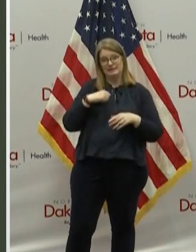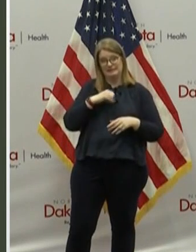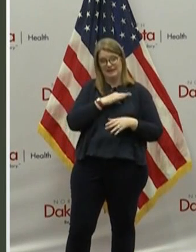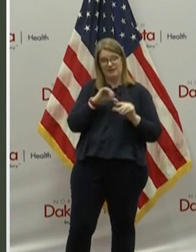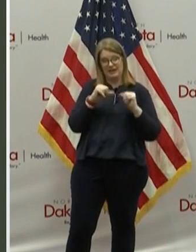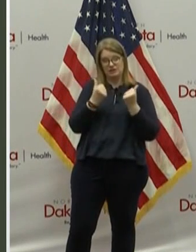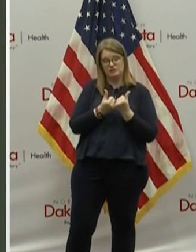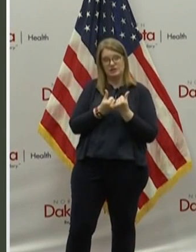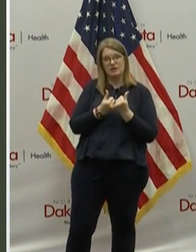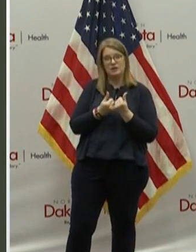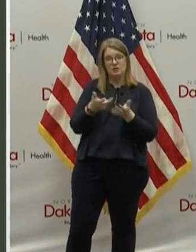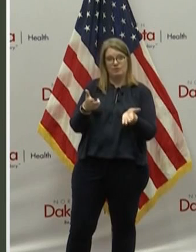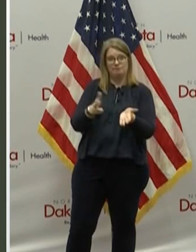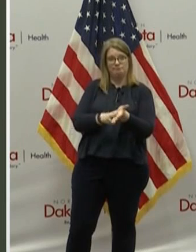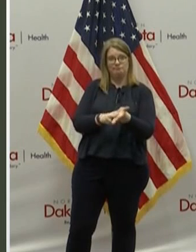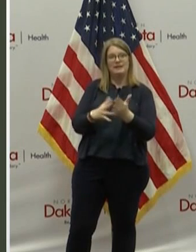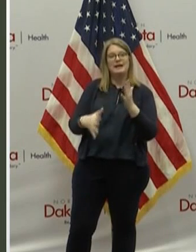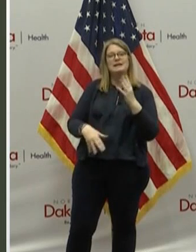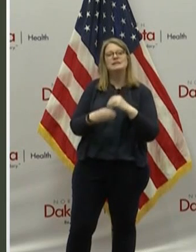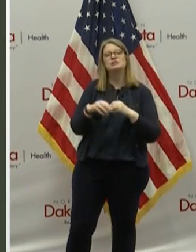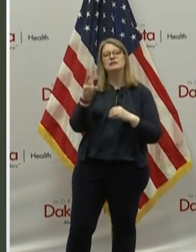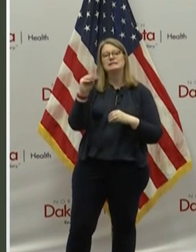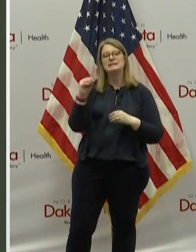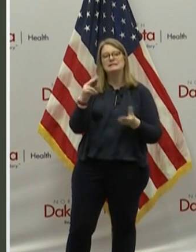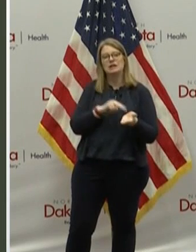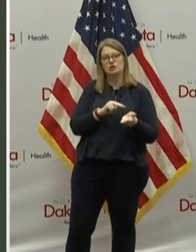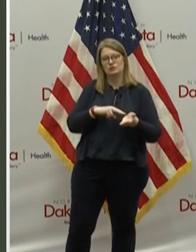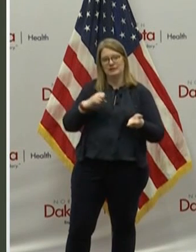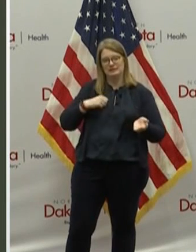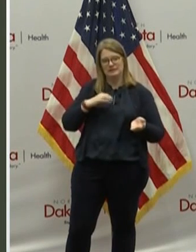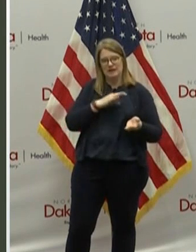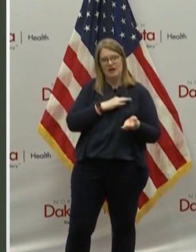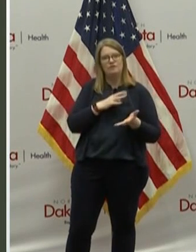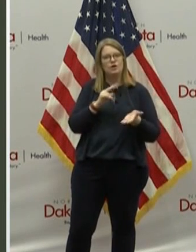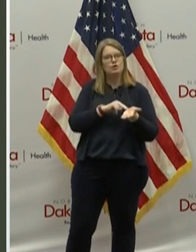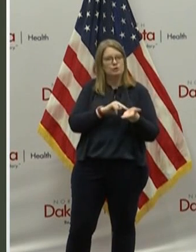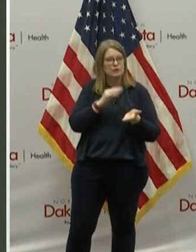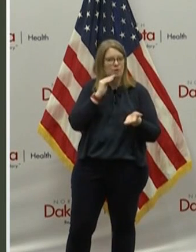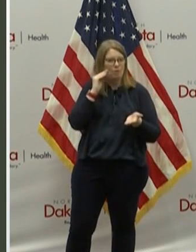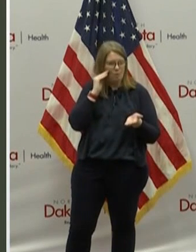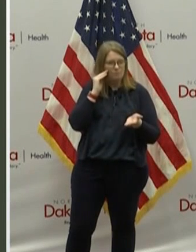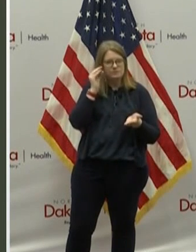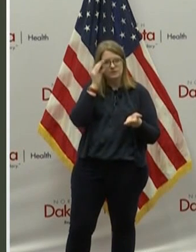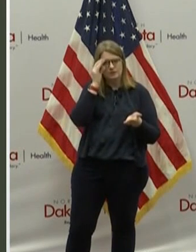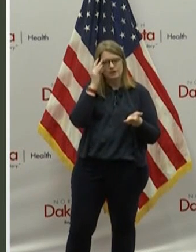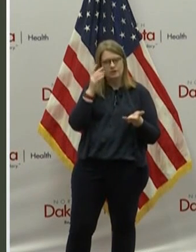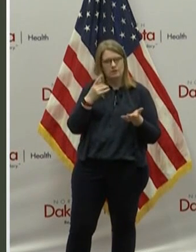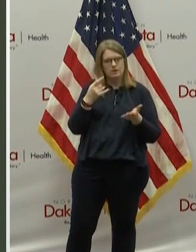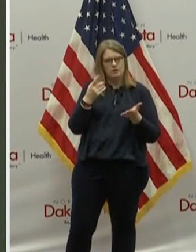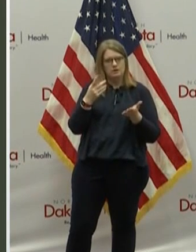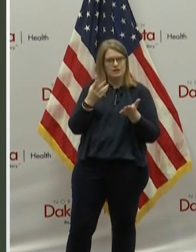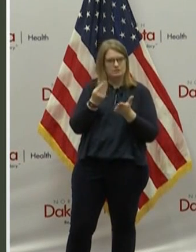PERSONNEL AND IN ADDITION TO THE 167 NURSES THAT ARE THERE WE ARE CONTRACTING WITH A STAFFING